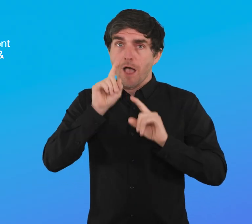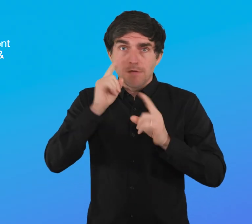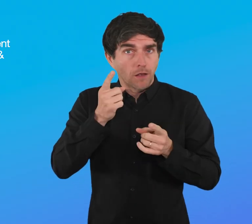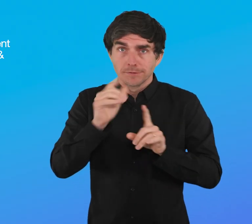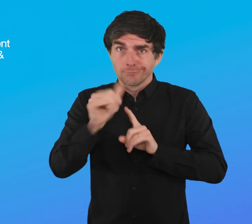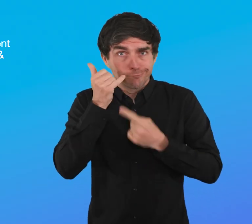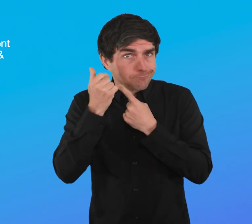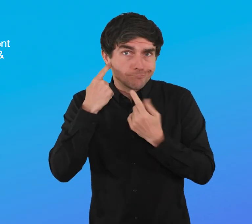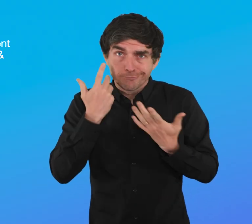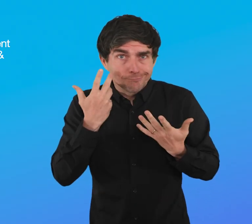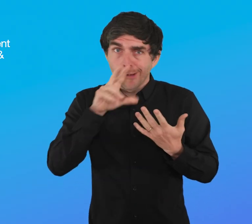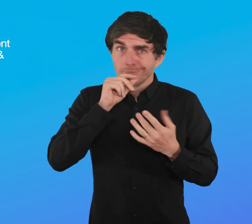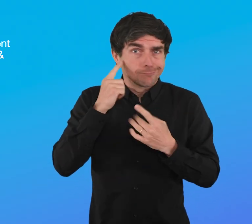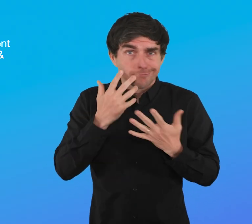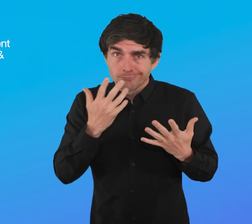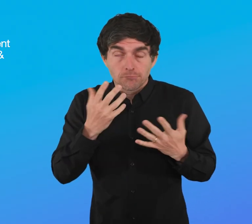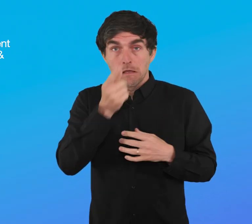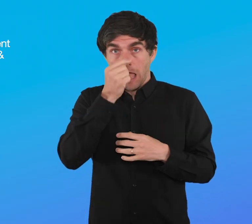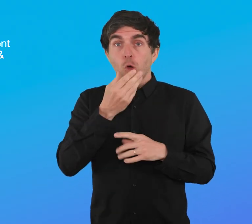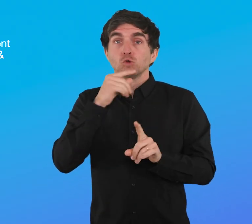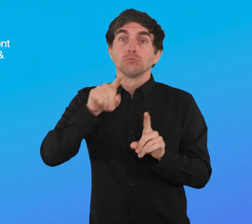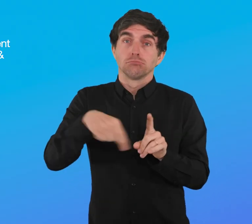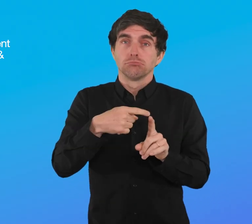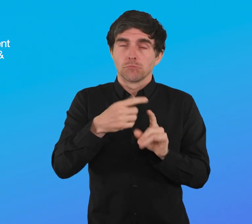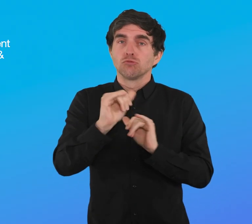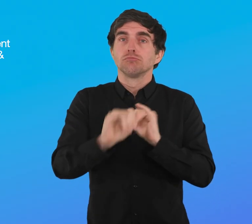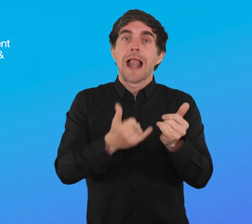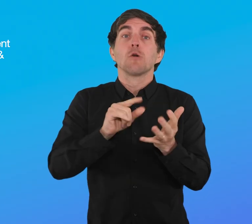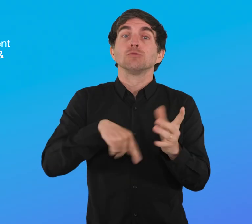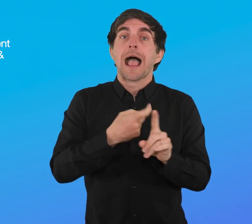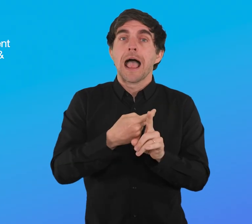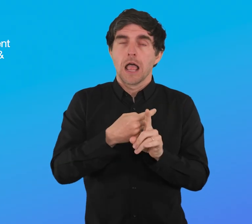If you cannot hear or speak on the phone, you can also use Relay UK.